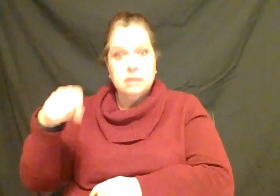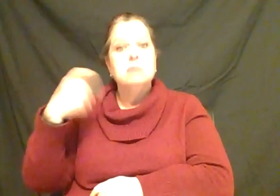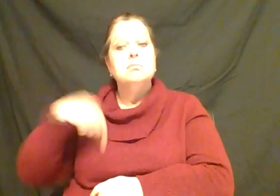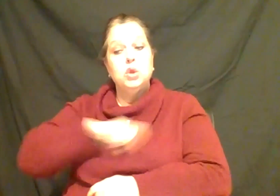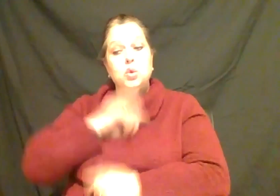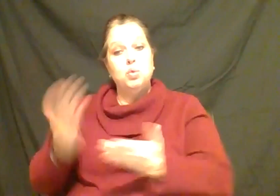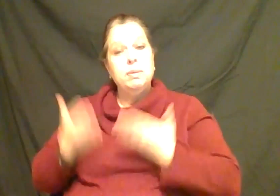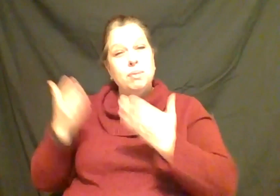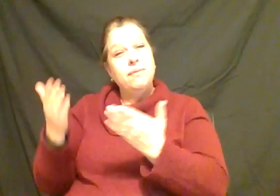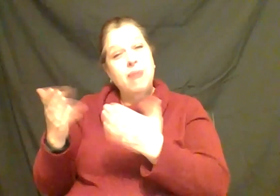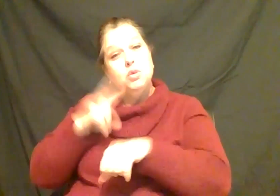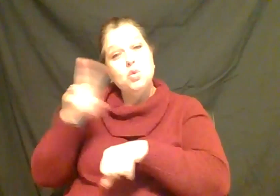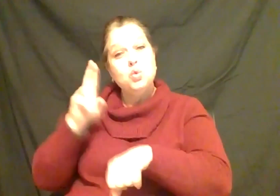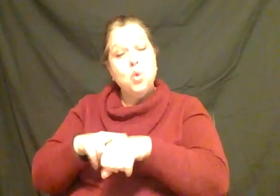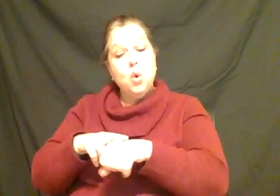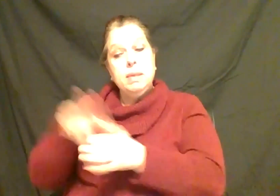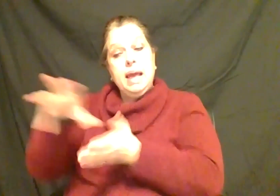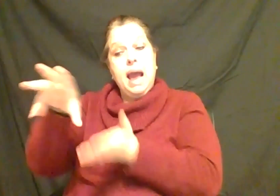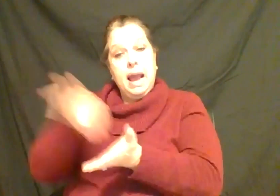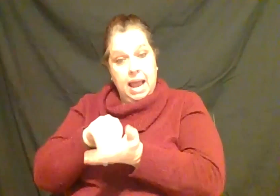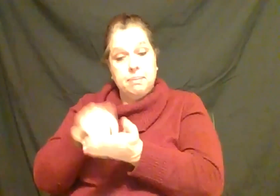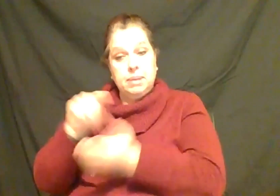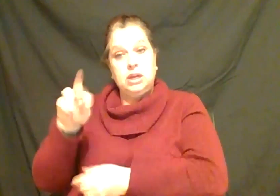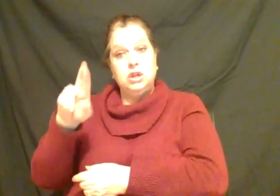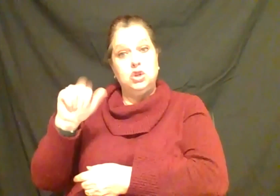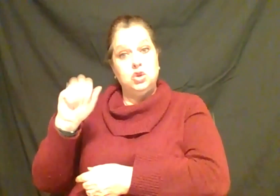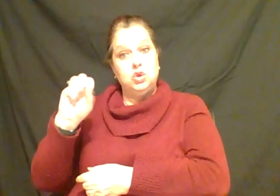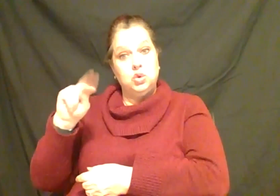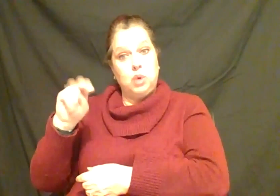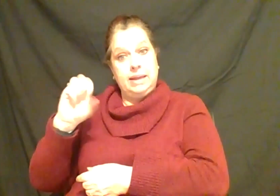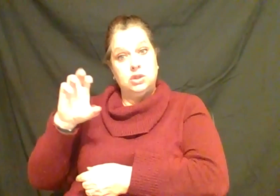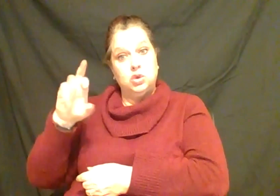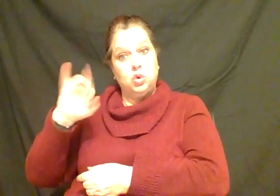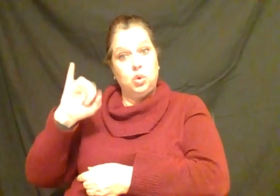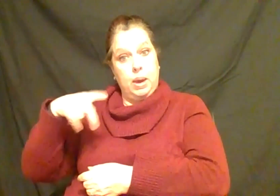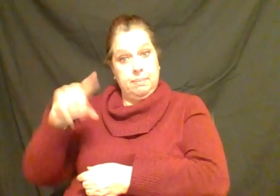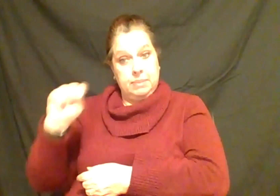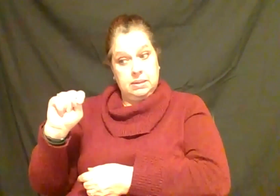usually a copy of the transcript to a student when meeting with them one-on-one or there's a report